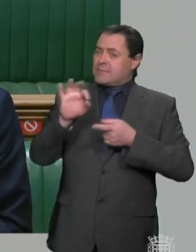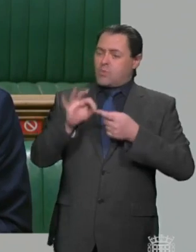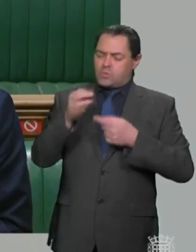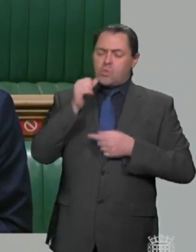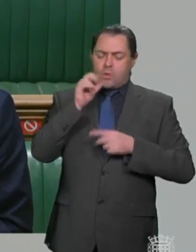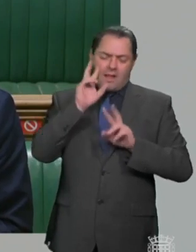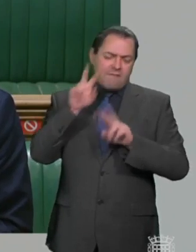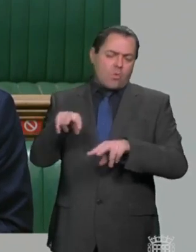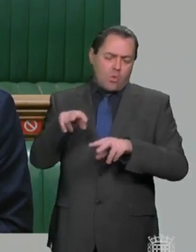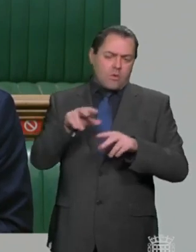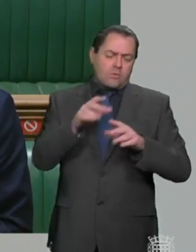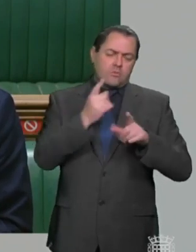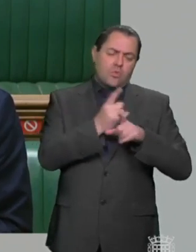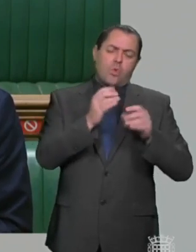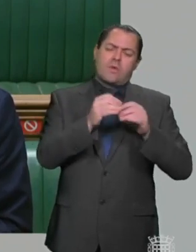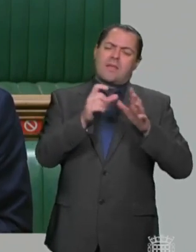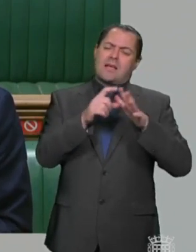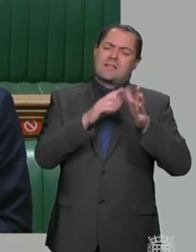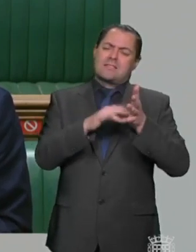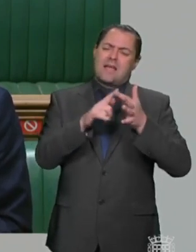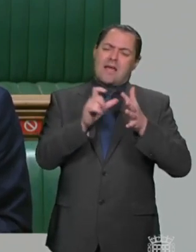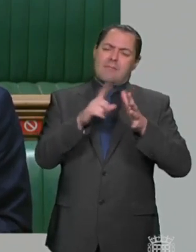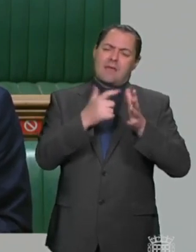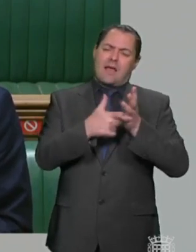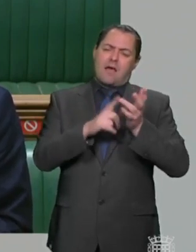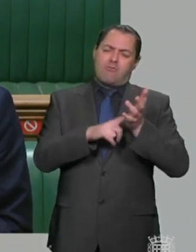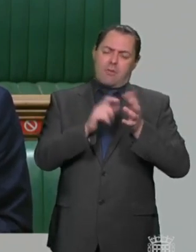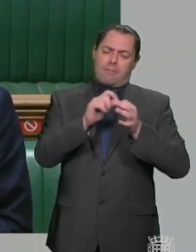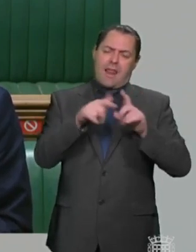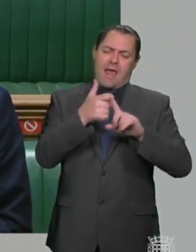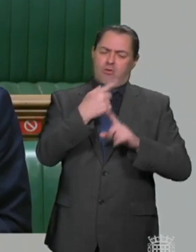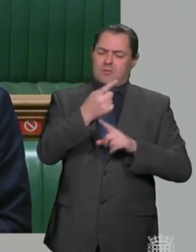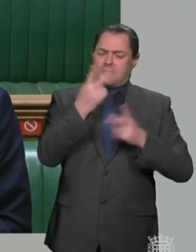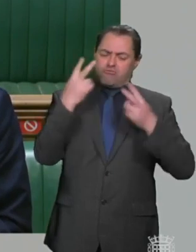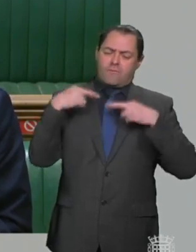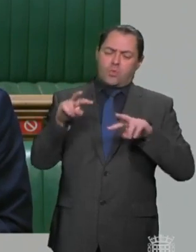with Dame Carol Black, who is undertaking a review of drugs and treatment. We will